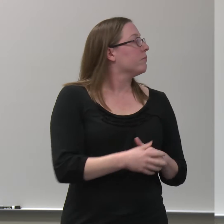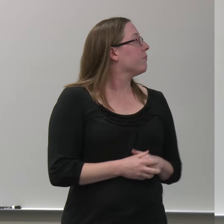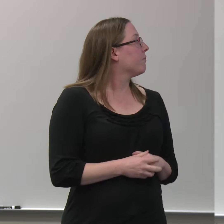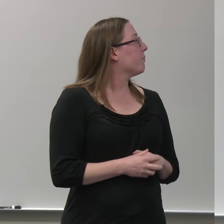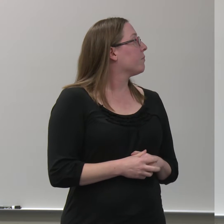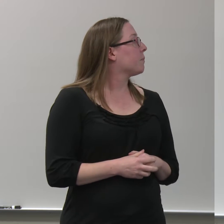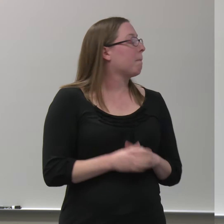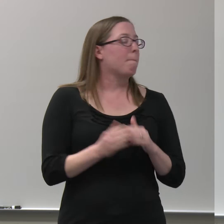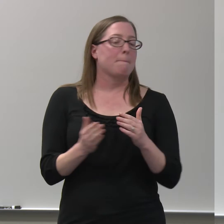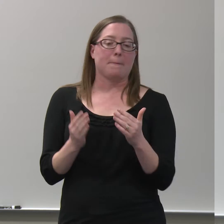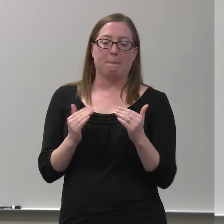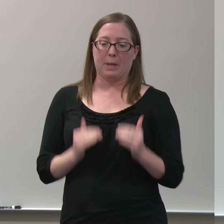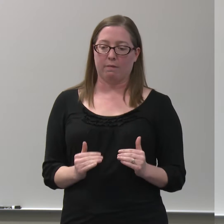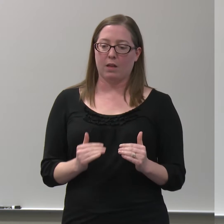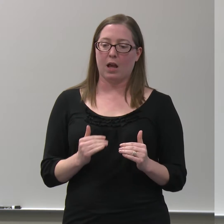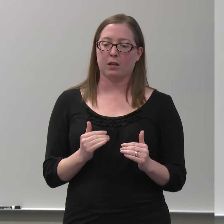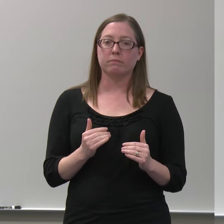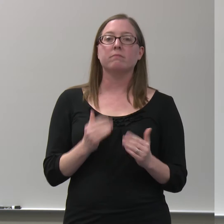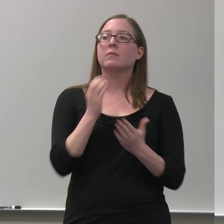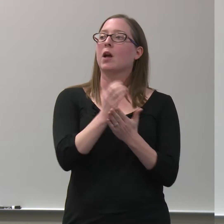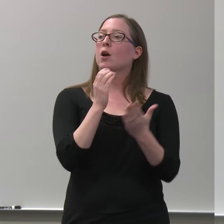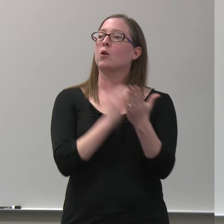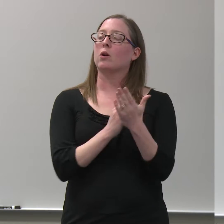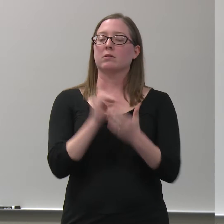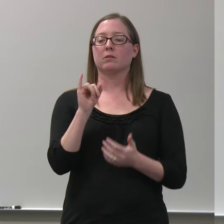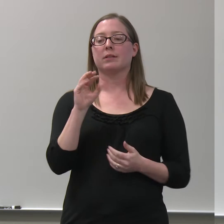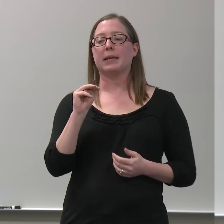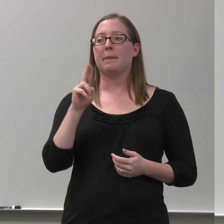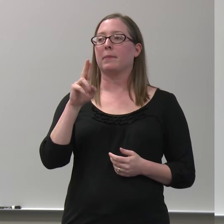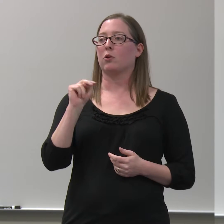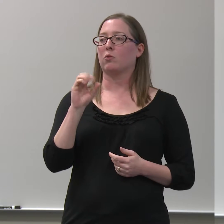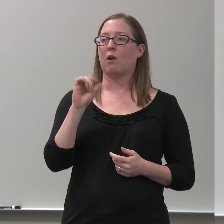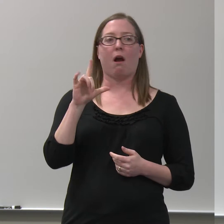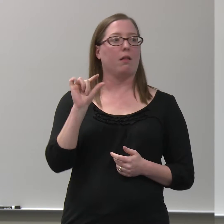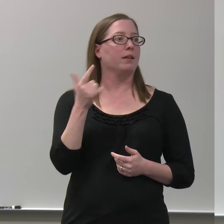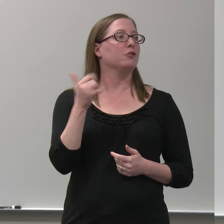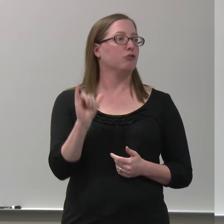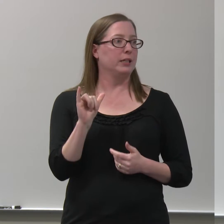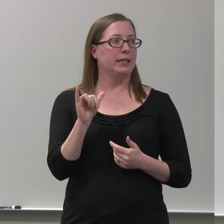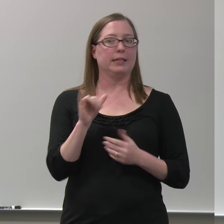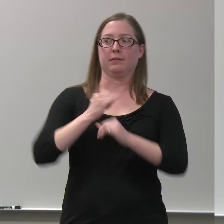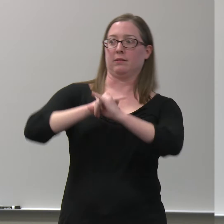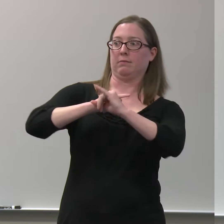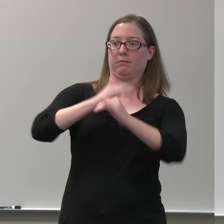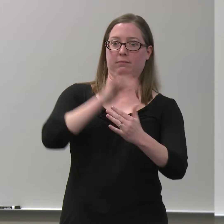and then I took a course in immunology from a really fantastic professor,